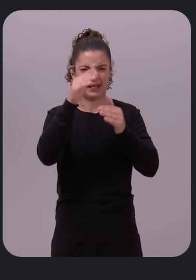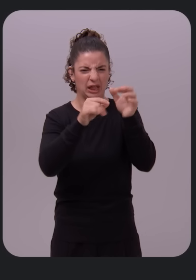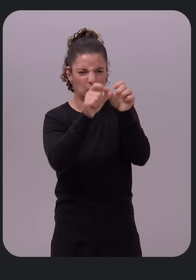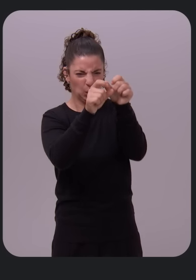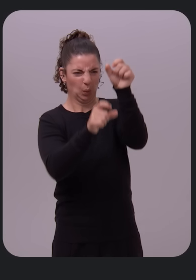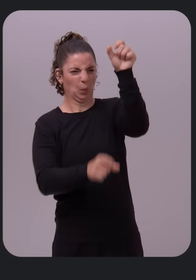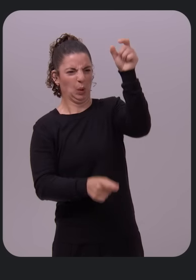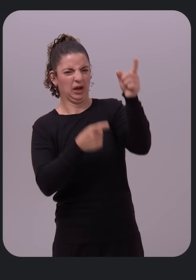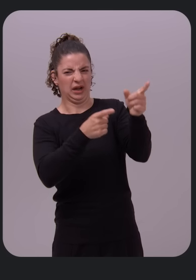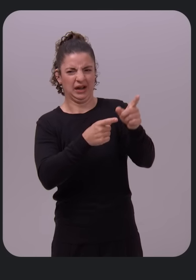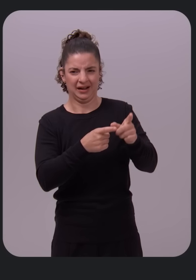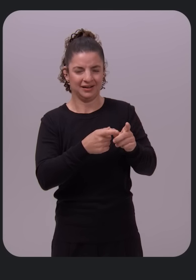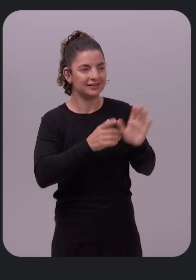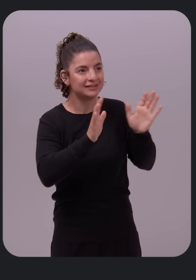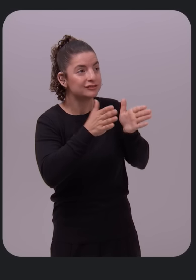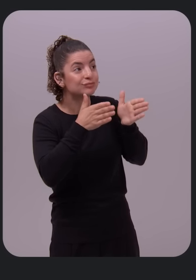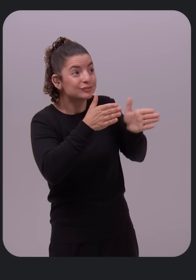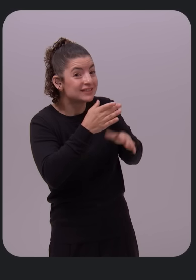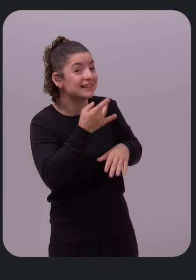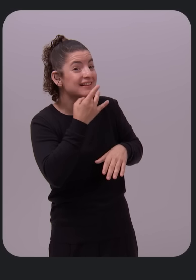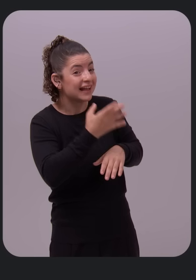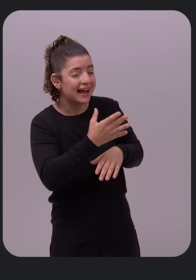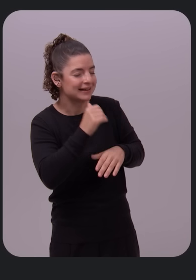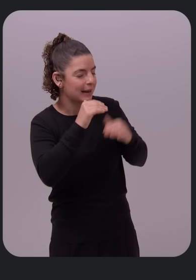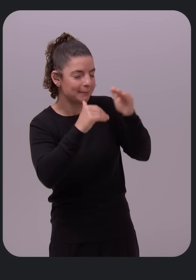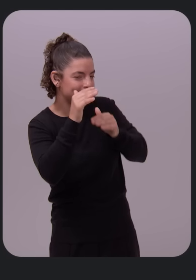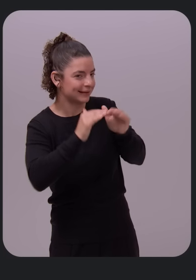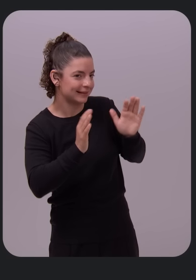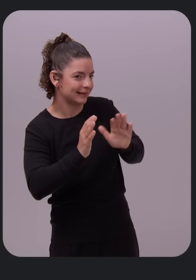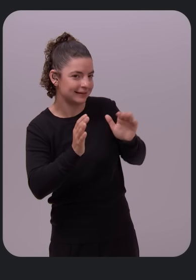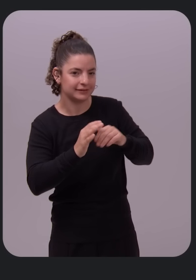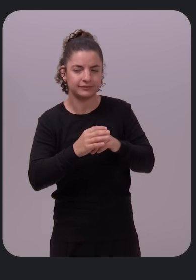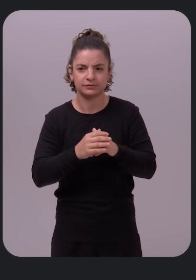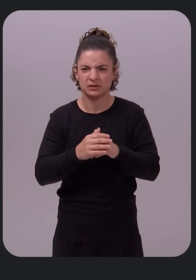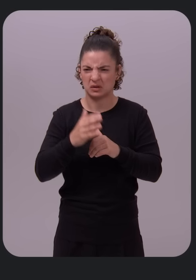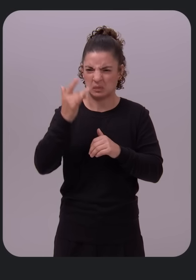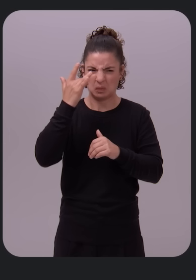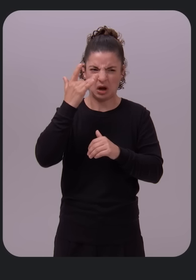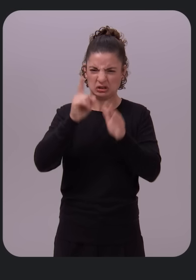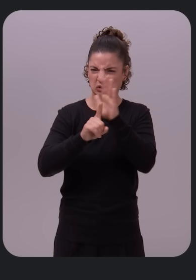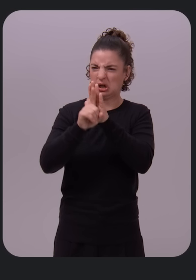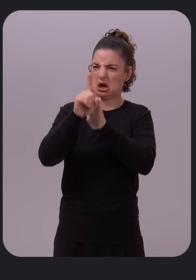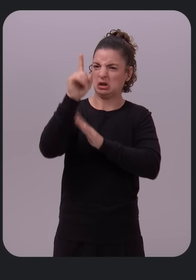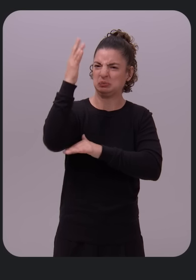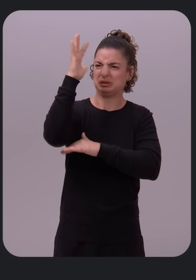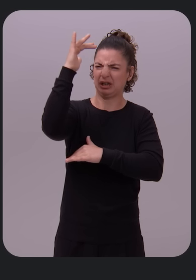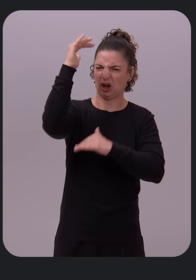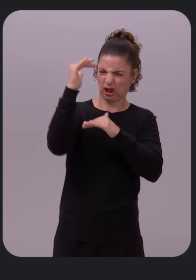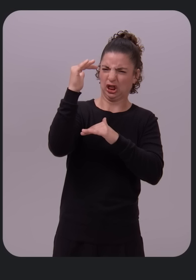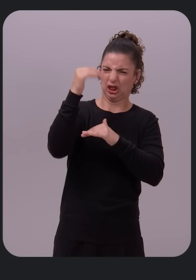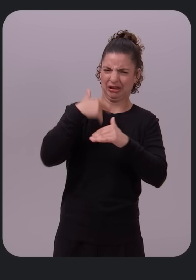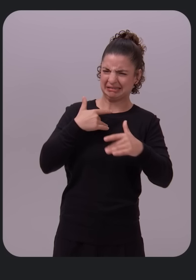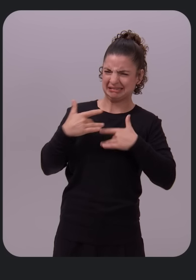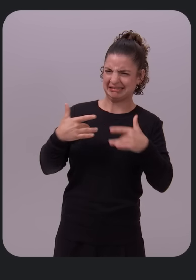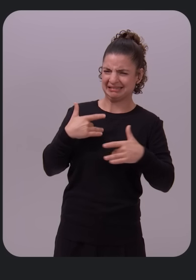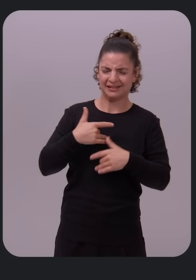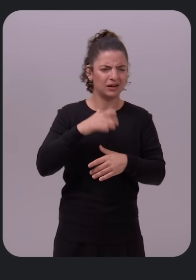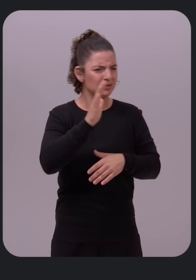It's a street light, not a building. Why are these palm trees so short? I'm worried about them. They're not short.